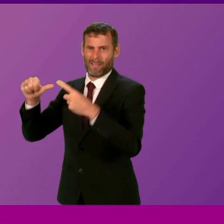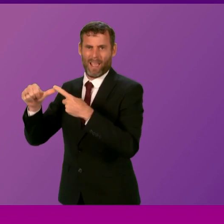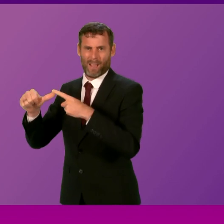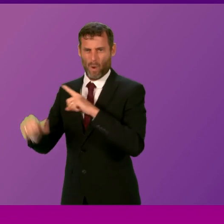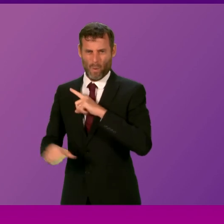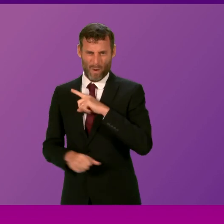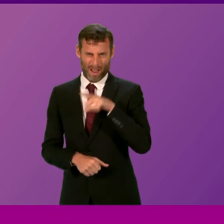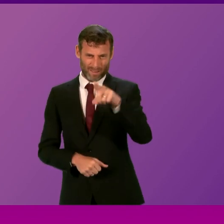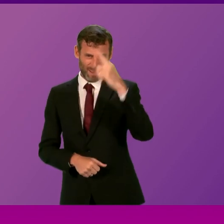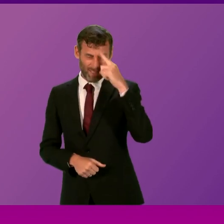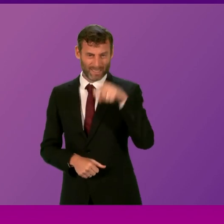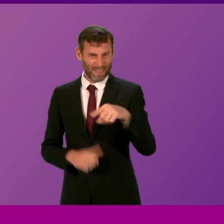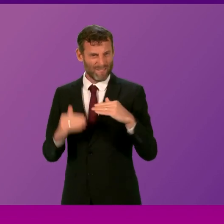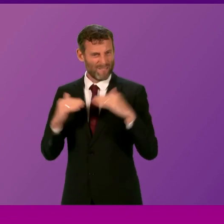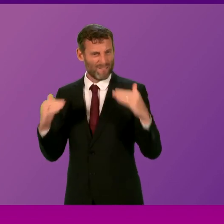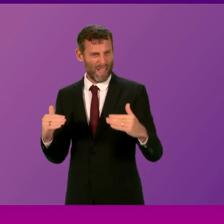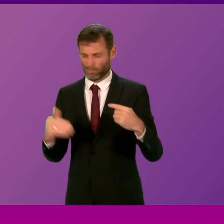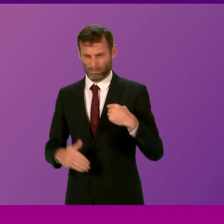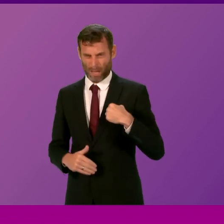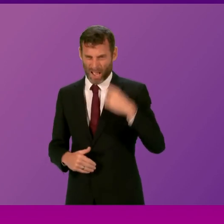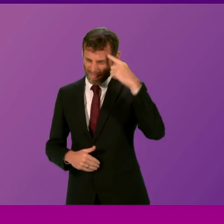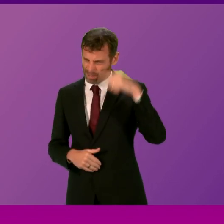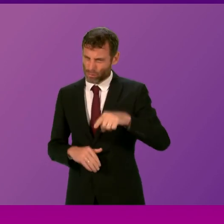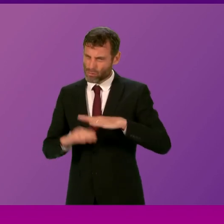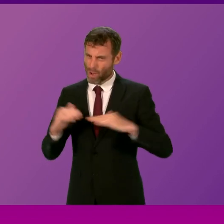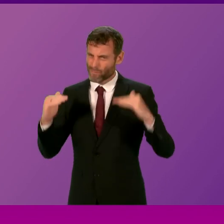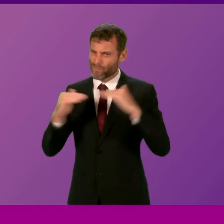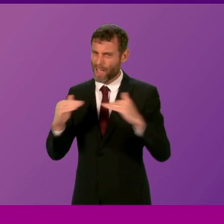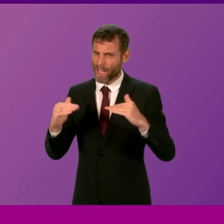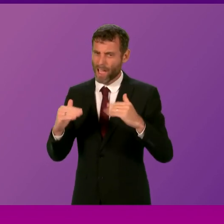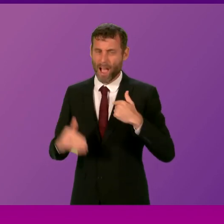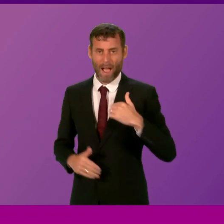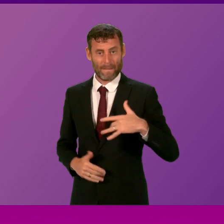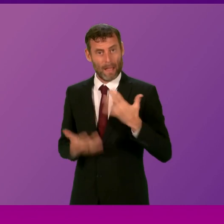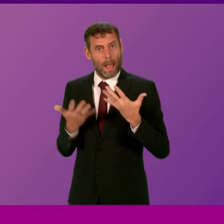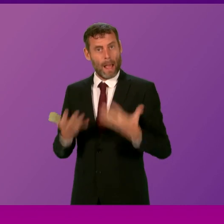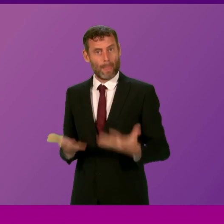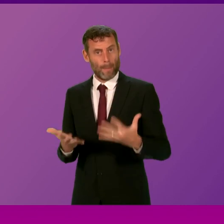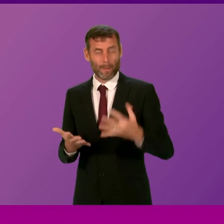We will get on with that consultation, but it is not credible for Anas Sarwar